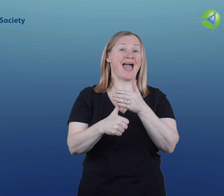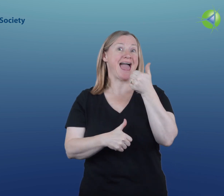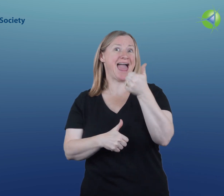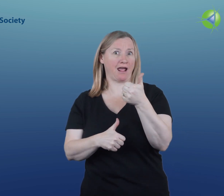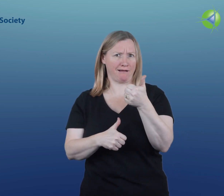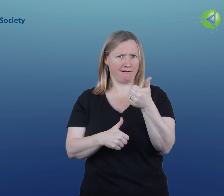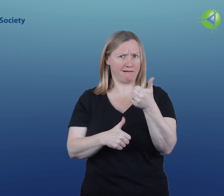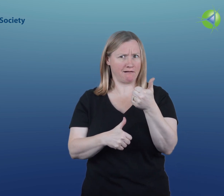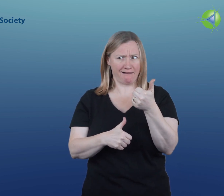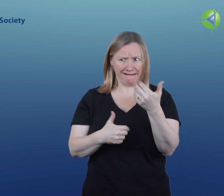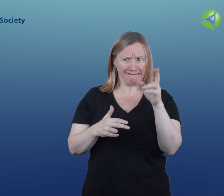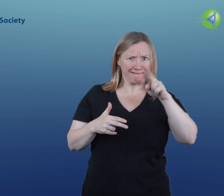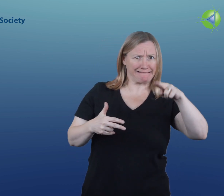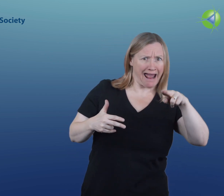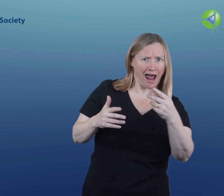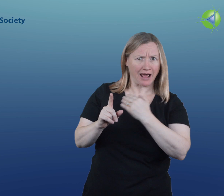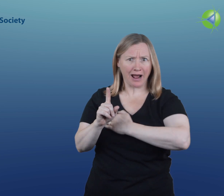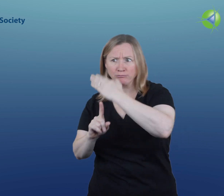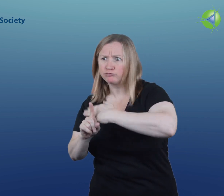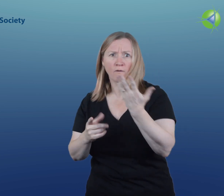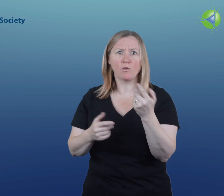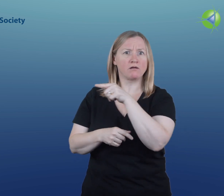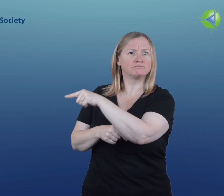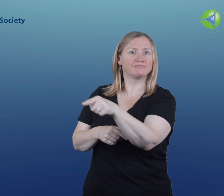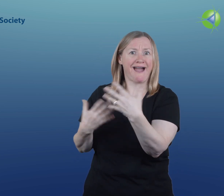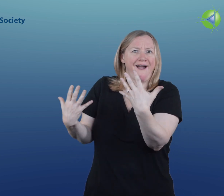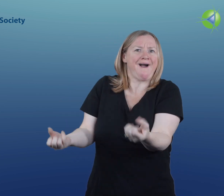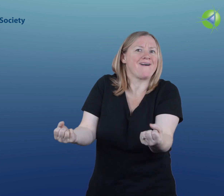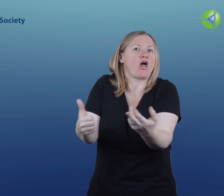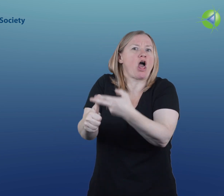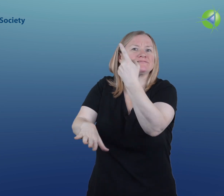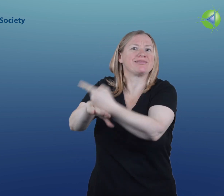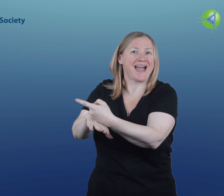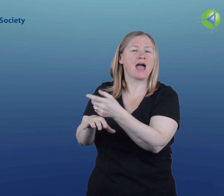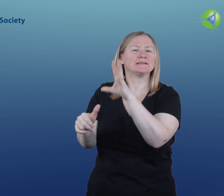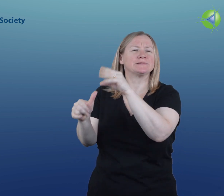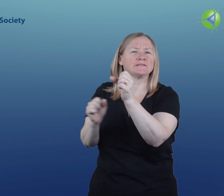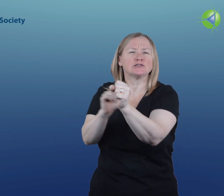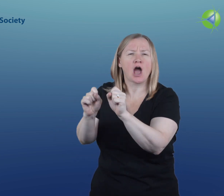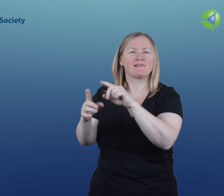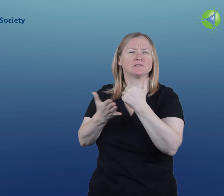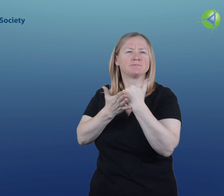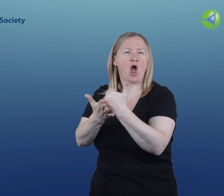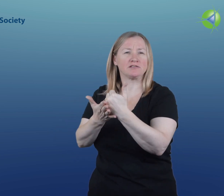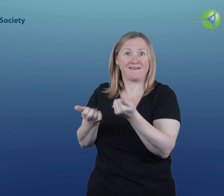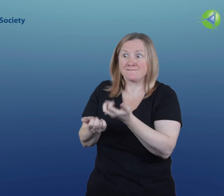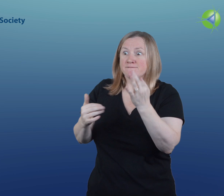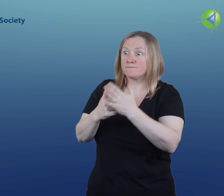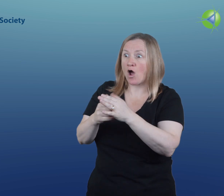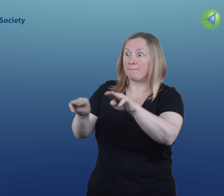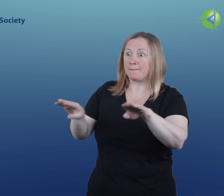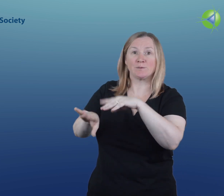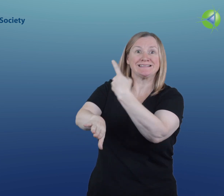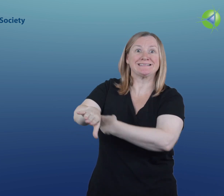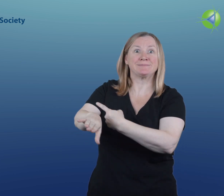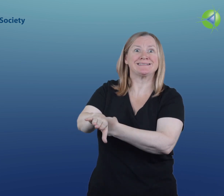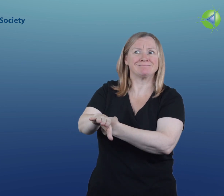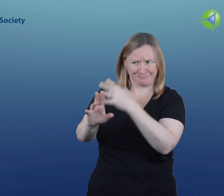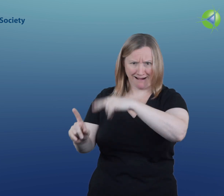(a) potential improvements to the existing specific services and support available to people with disabilities and/or,